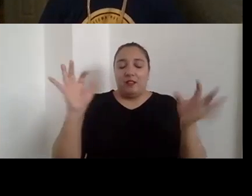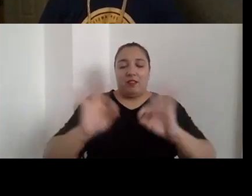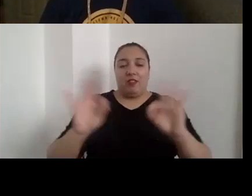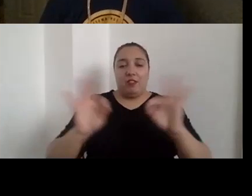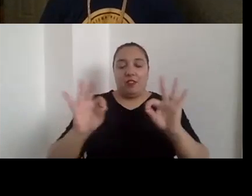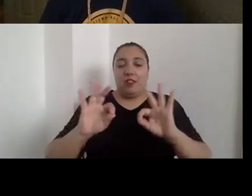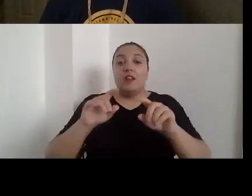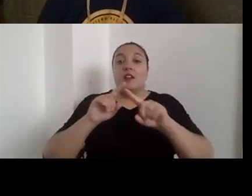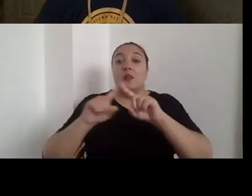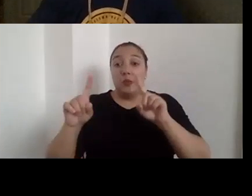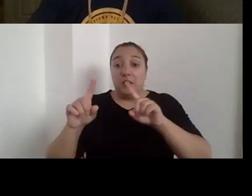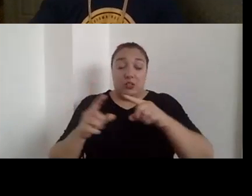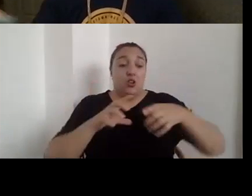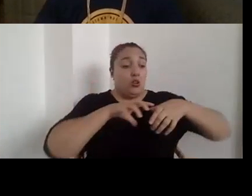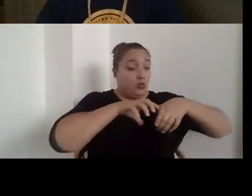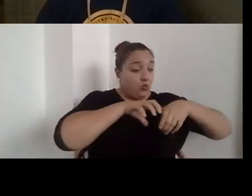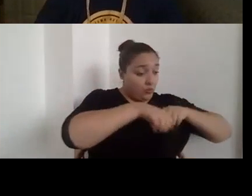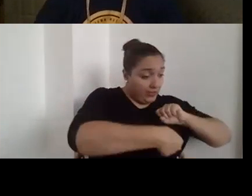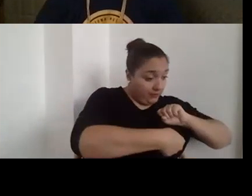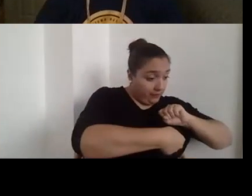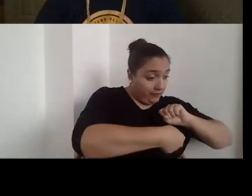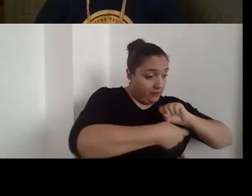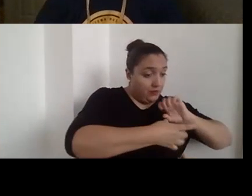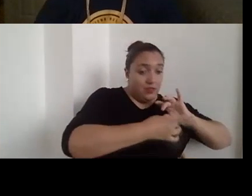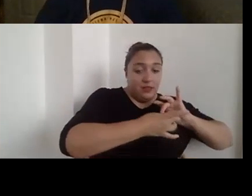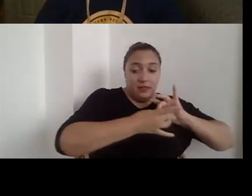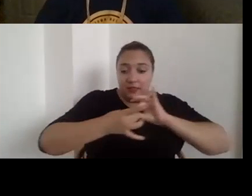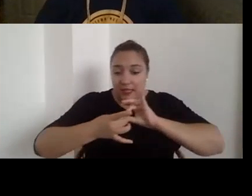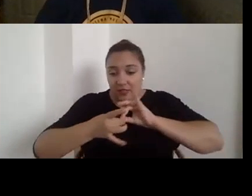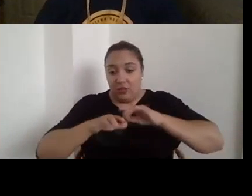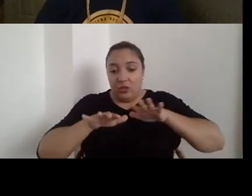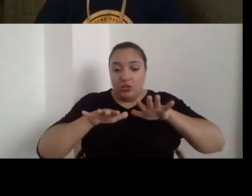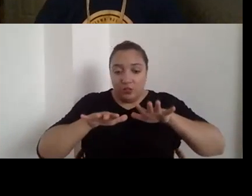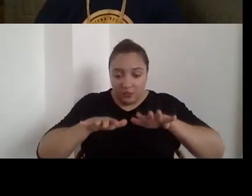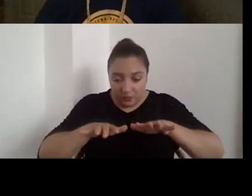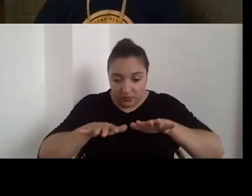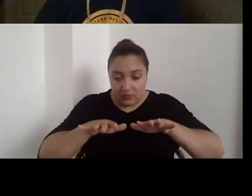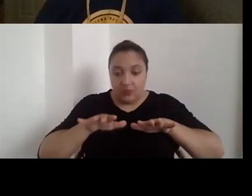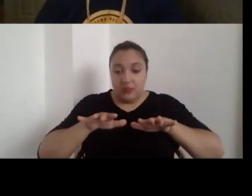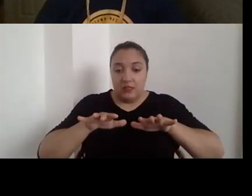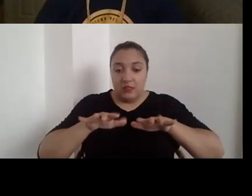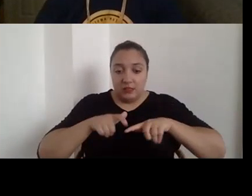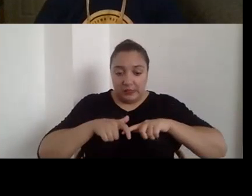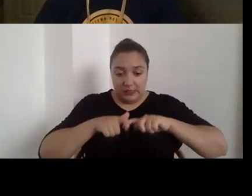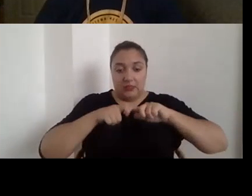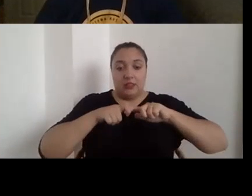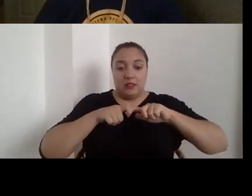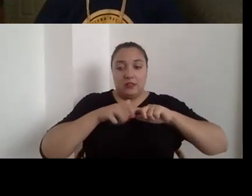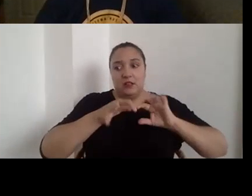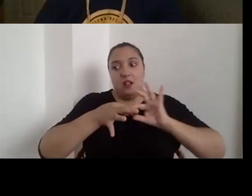which frankly has led to a certain degree of depression, but also just sort of looking at like when it's time to